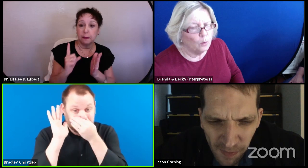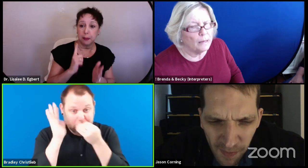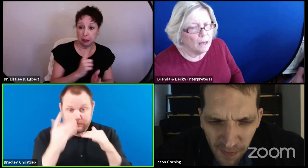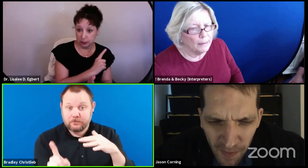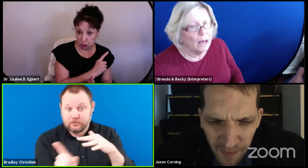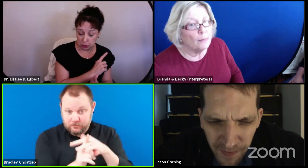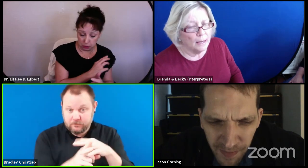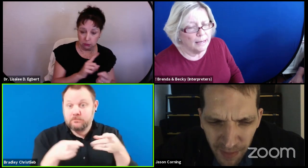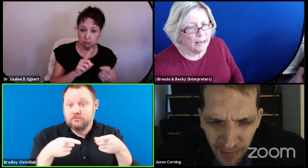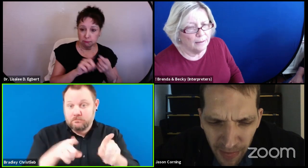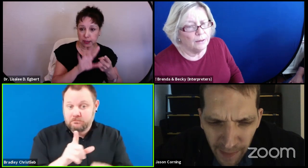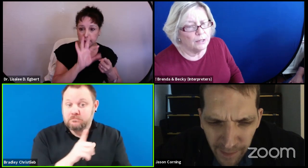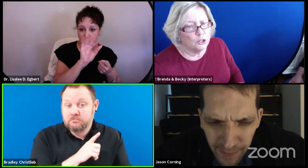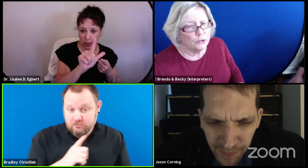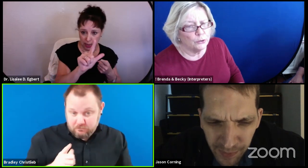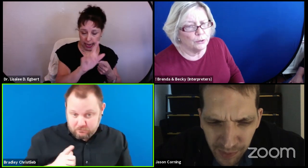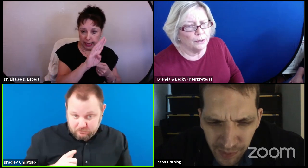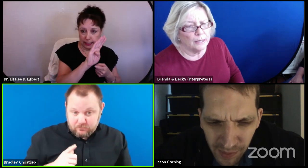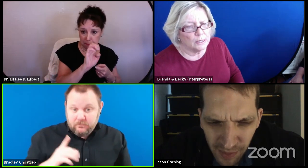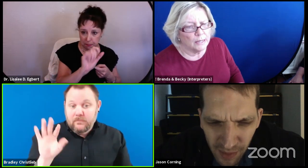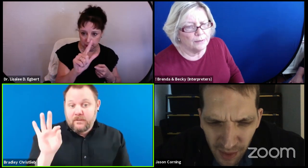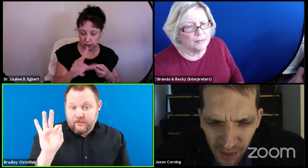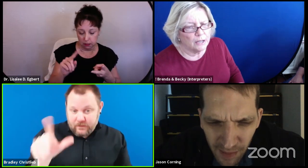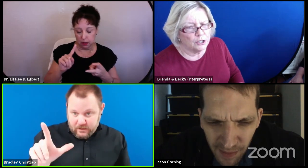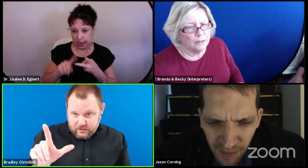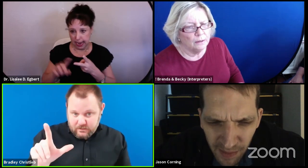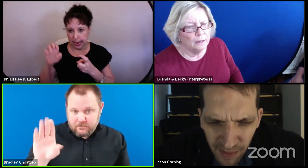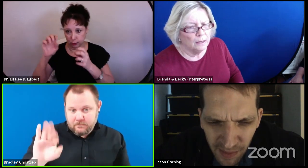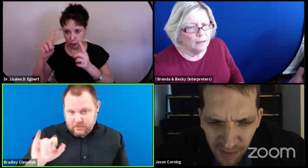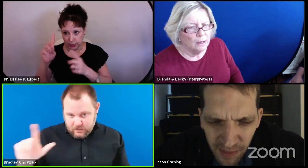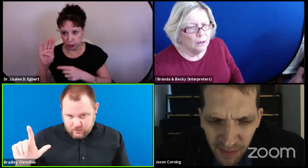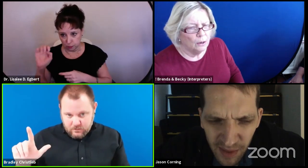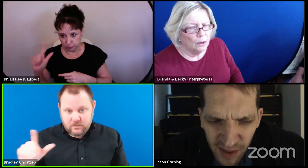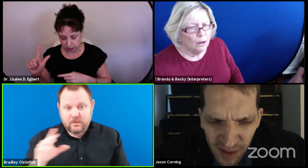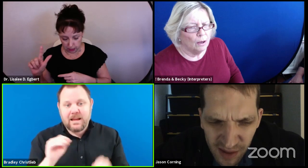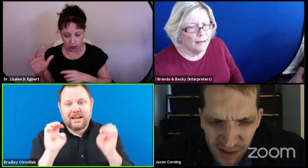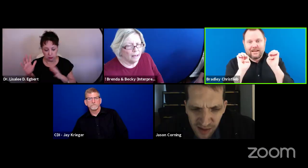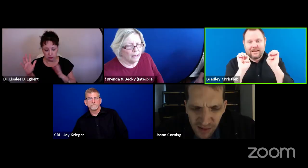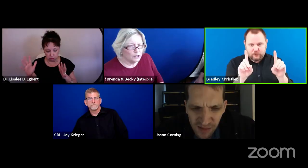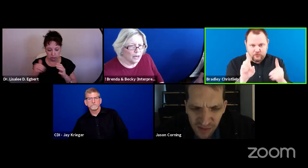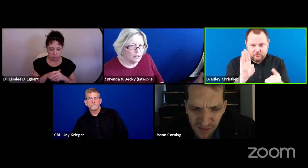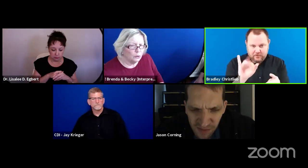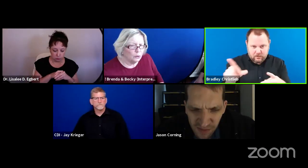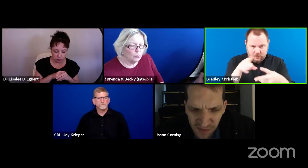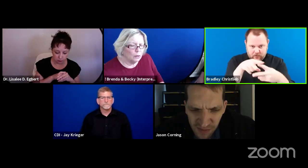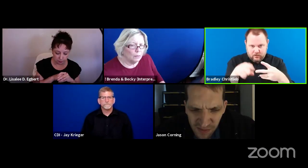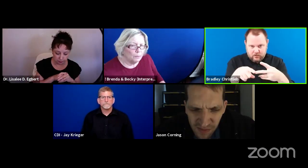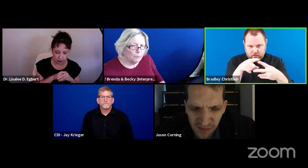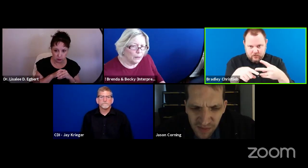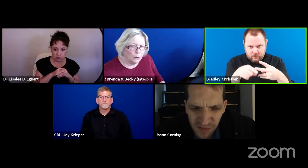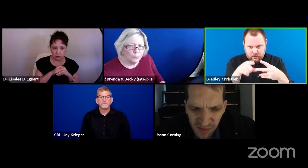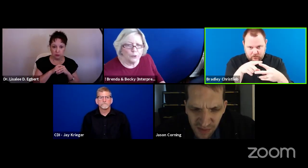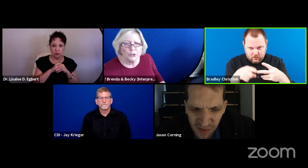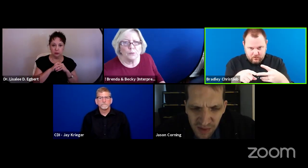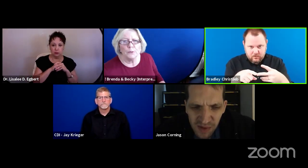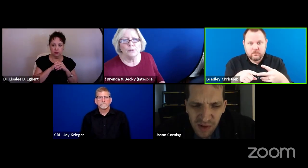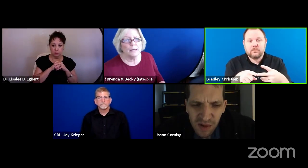be coming up again this year during the legislative session, an educational bill for interpreters